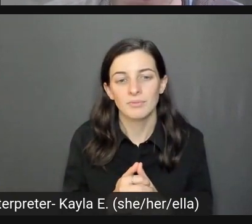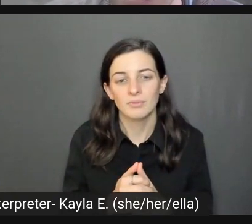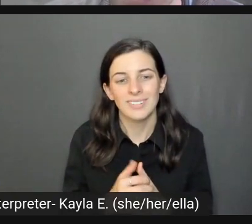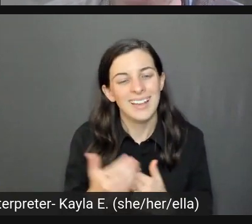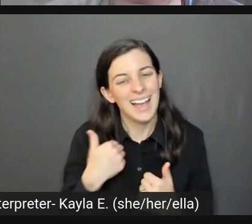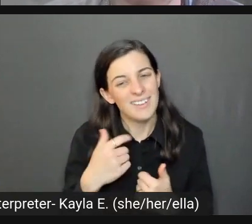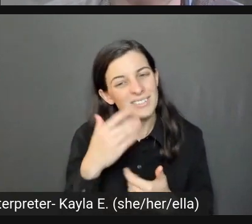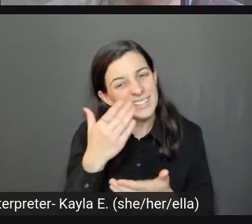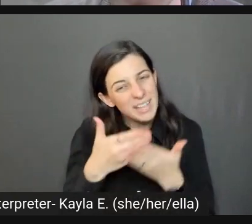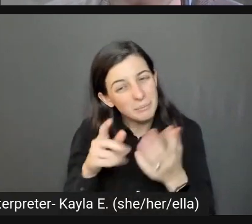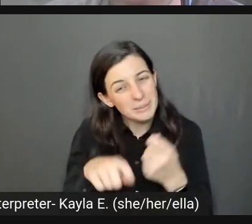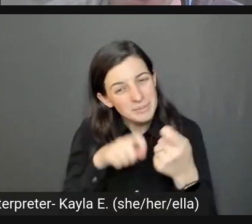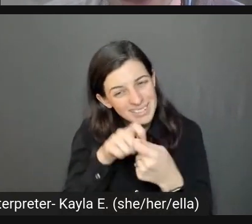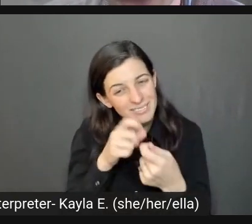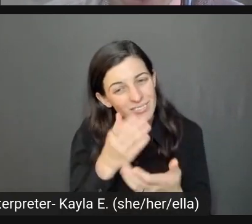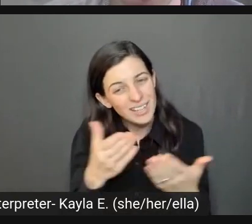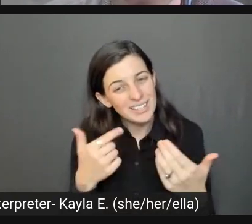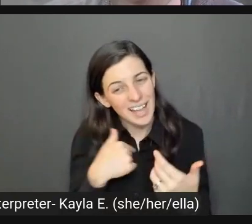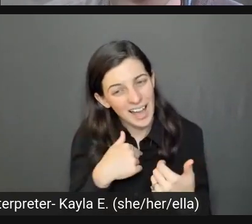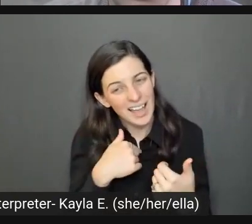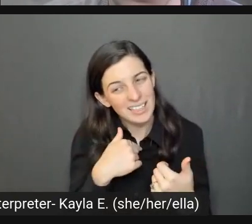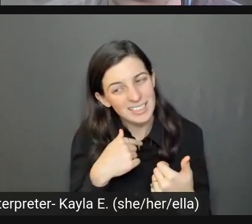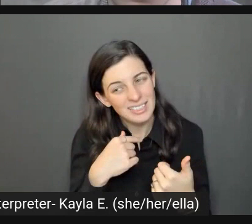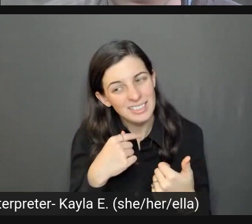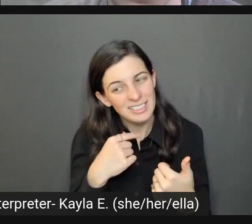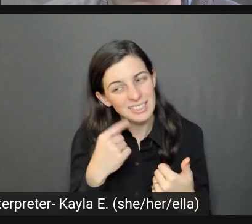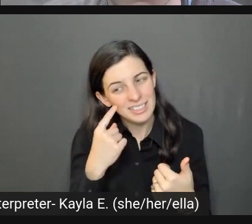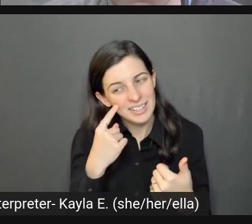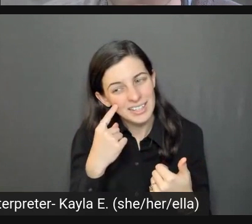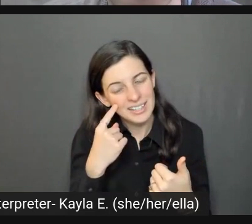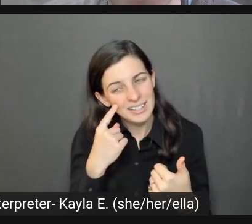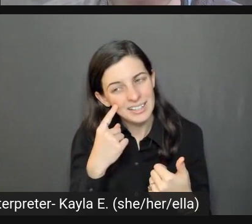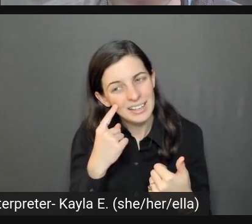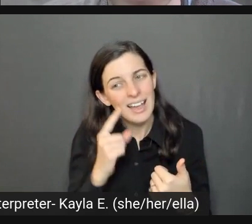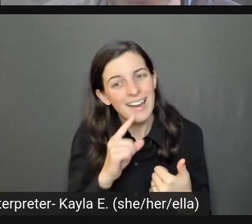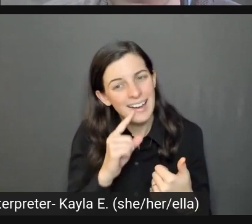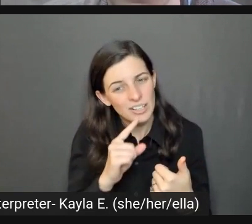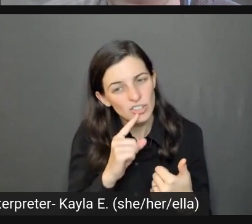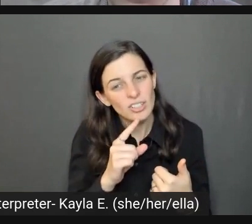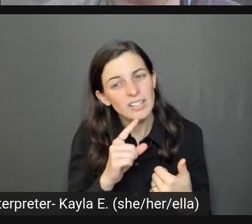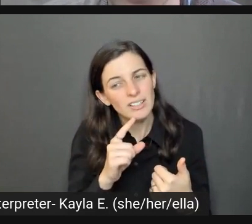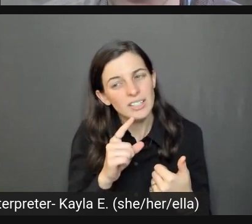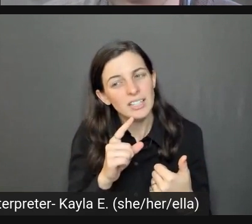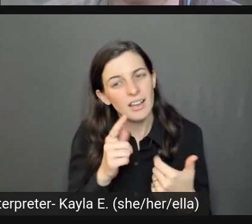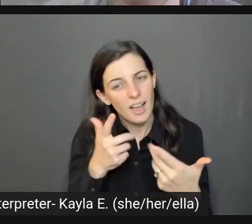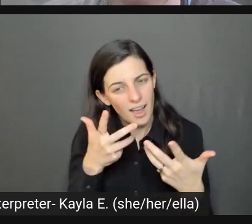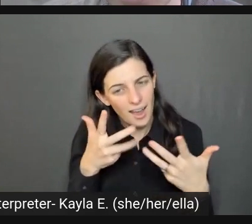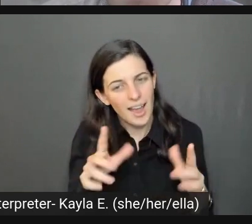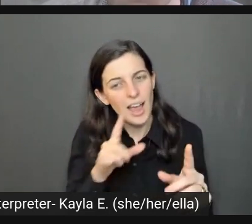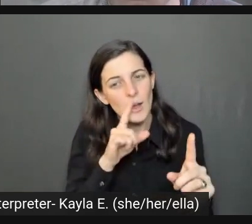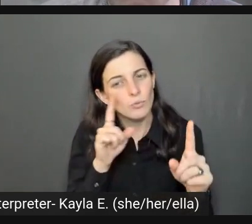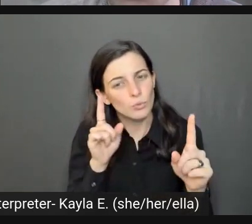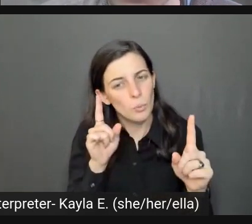I actually did report the accessibility issues but,